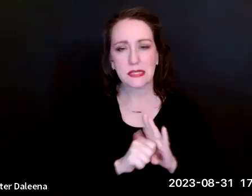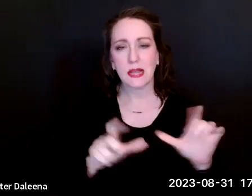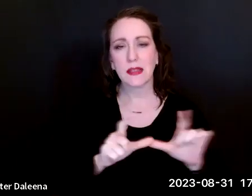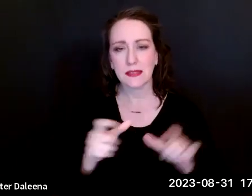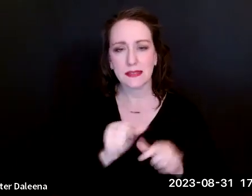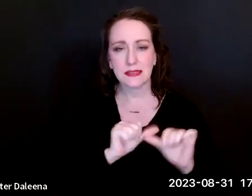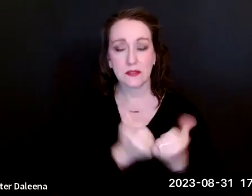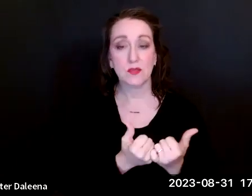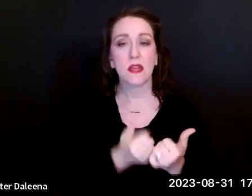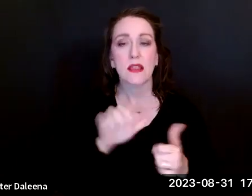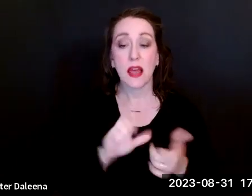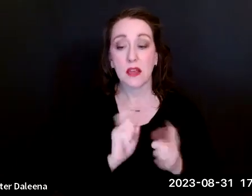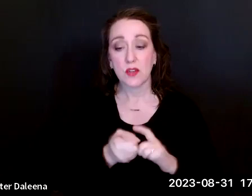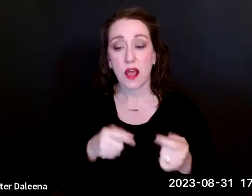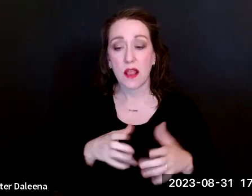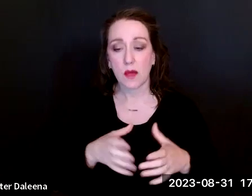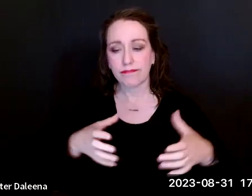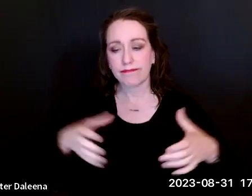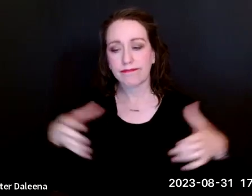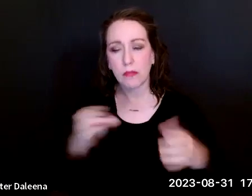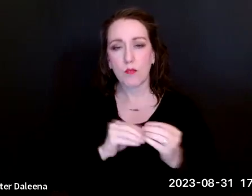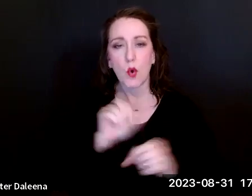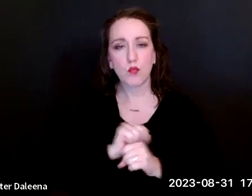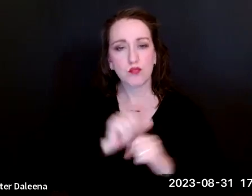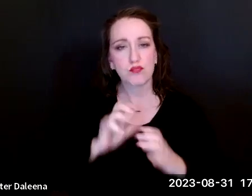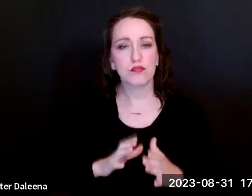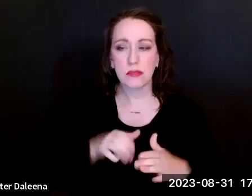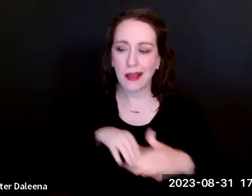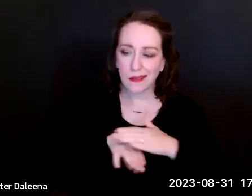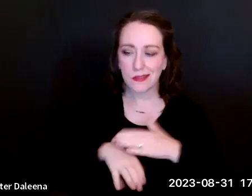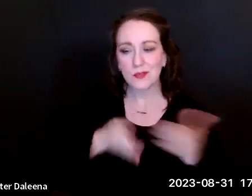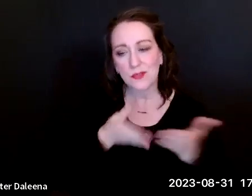this change would allow expansion of the workforce and increase access to services for patients